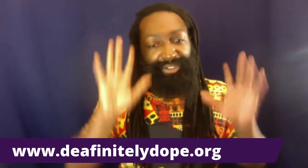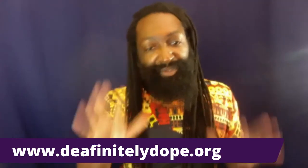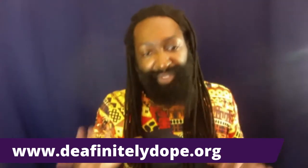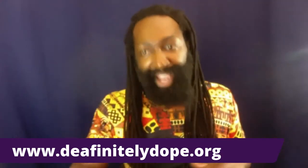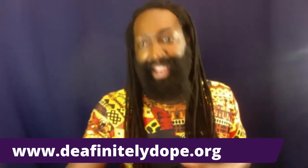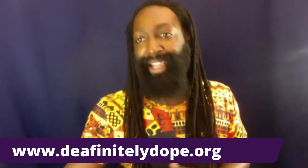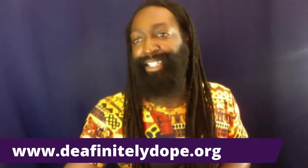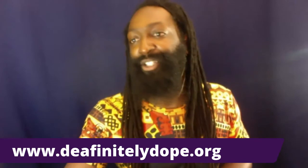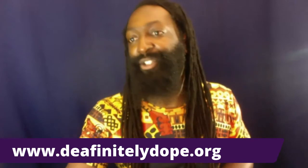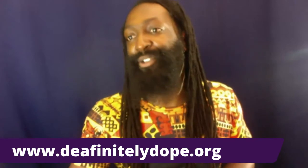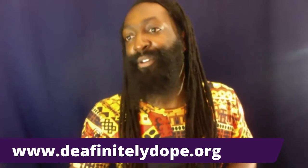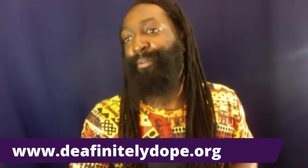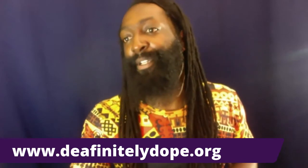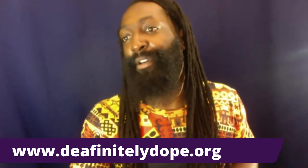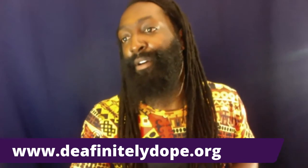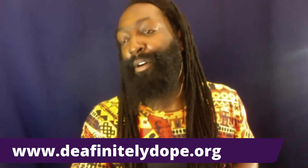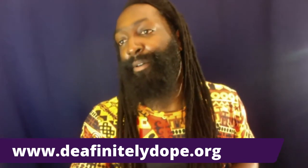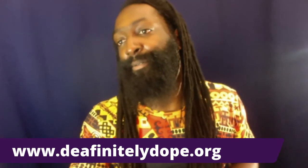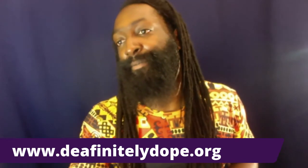Oh my God, that was great.